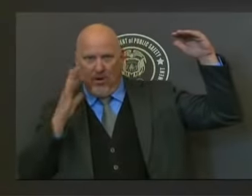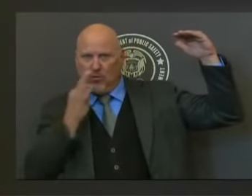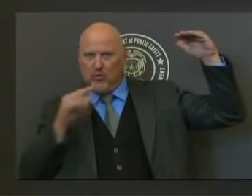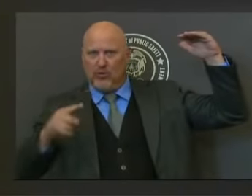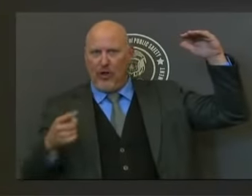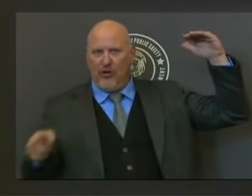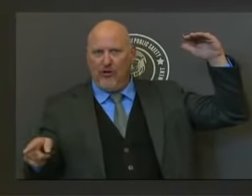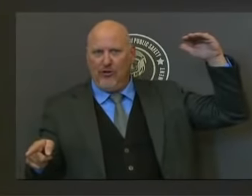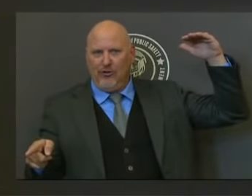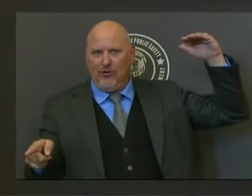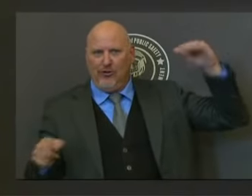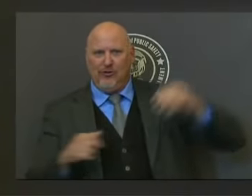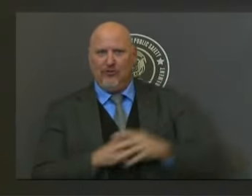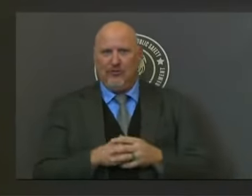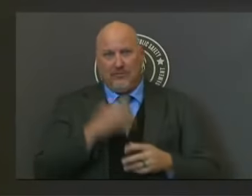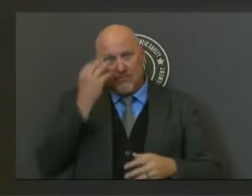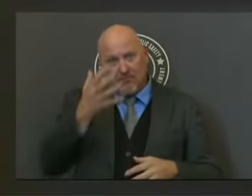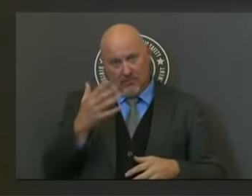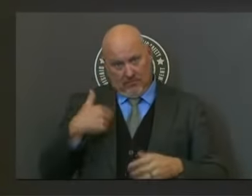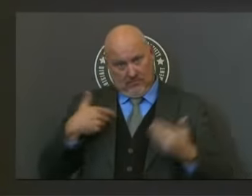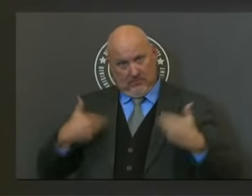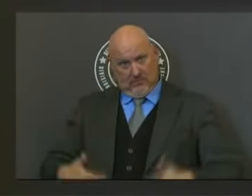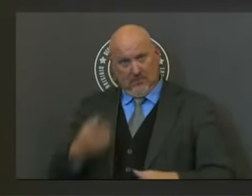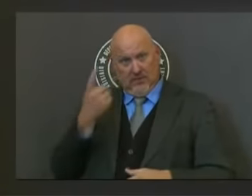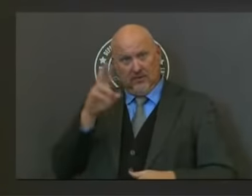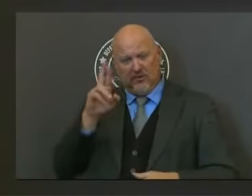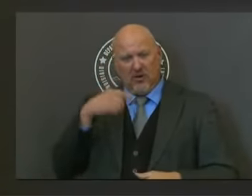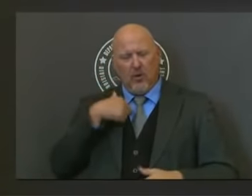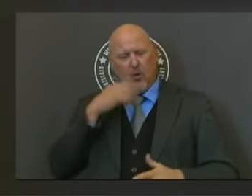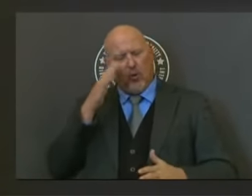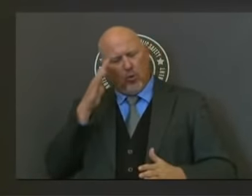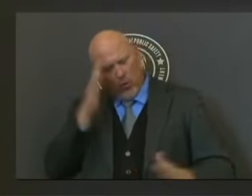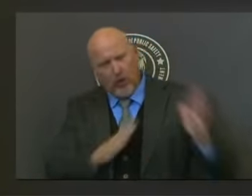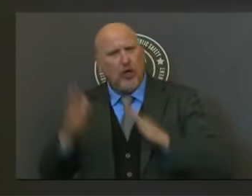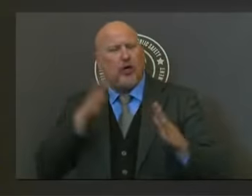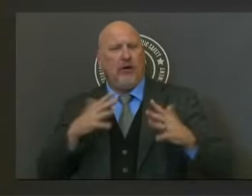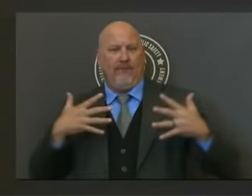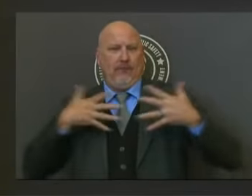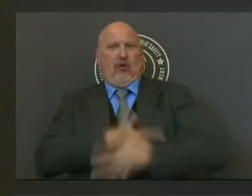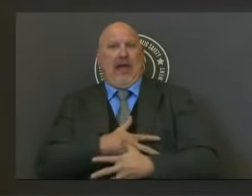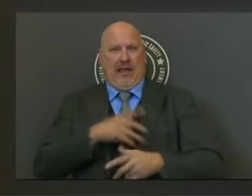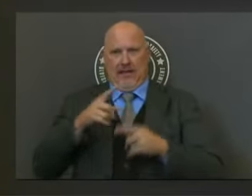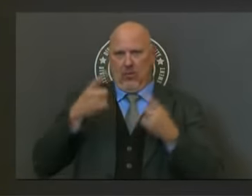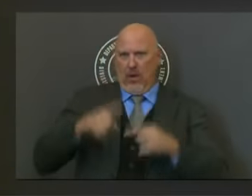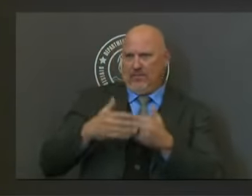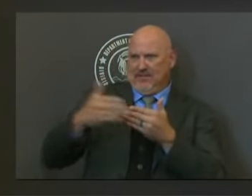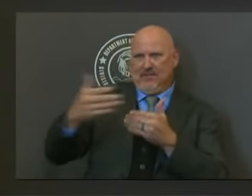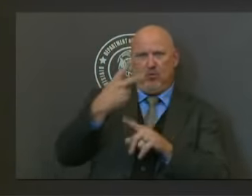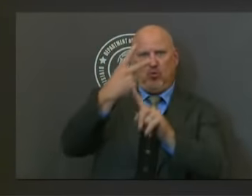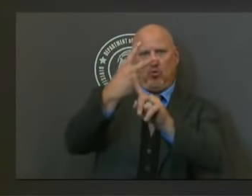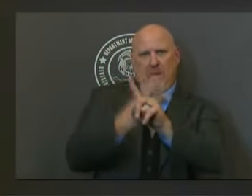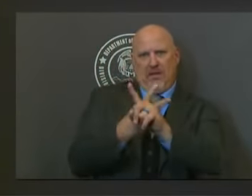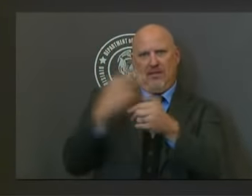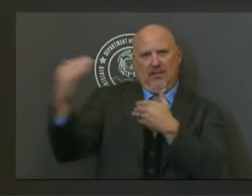the next few months that we will and do our here in Utah